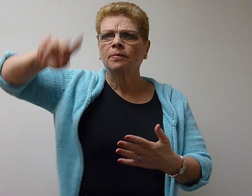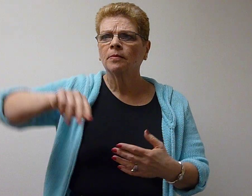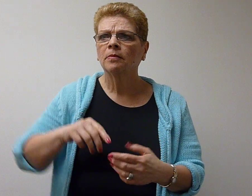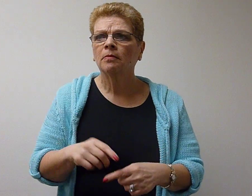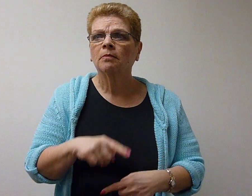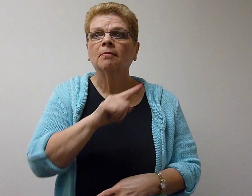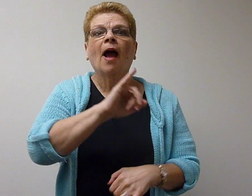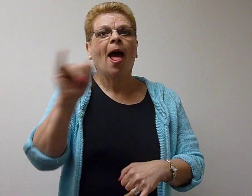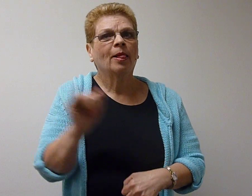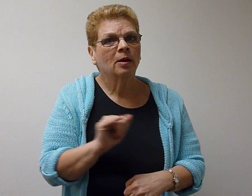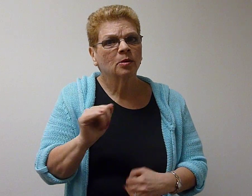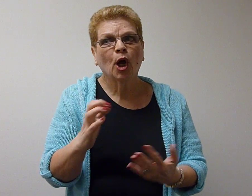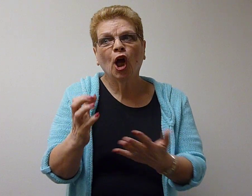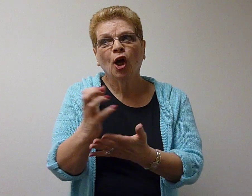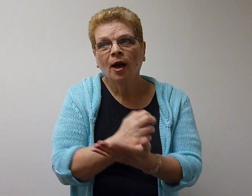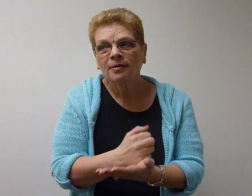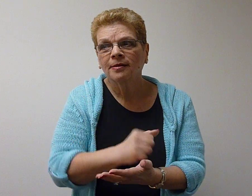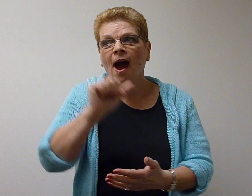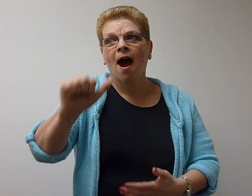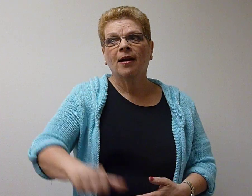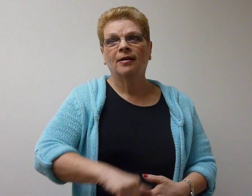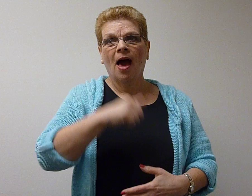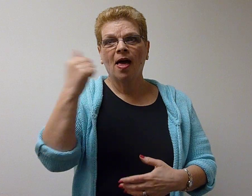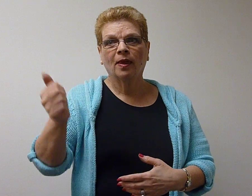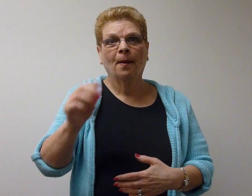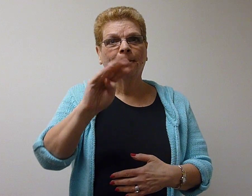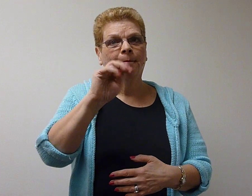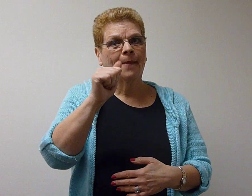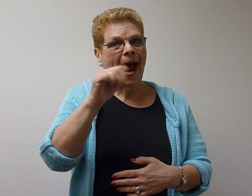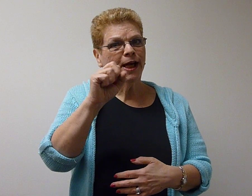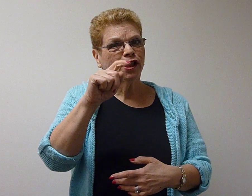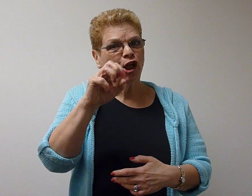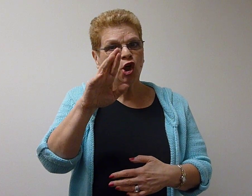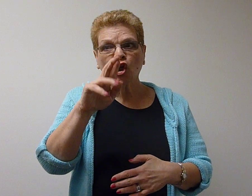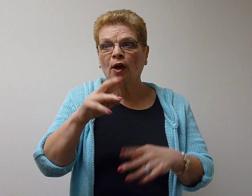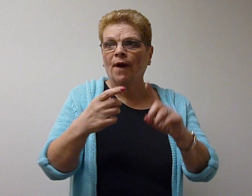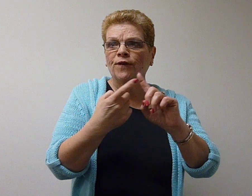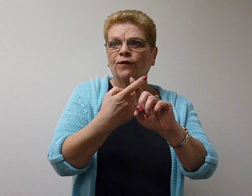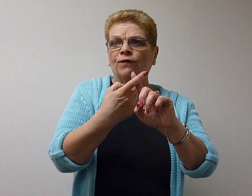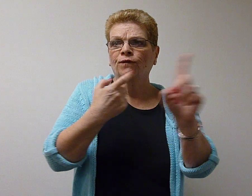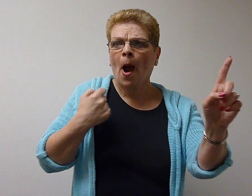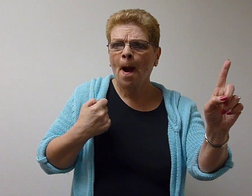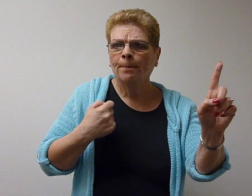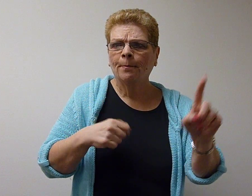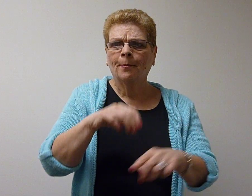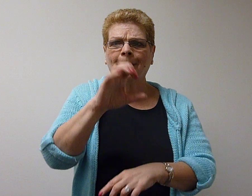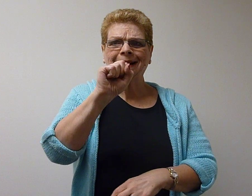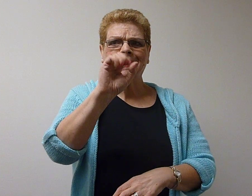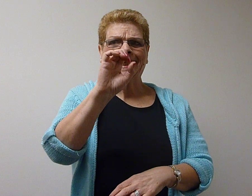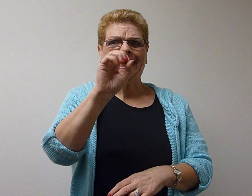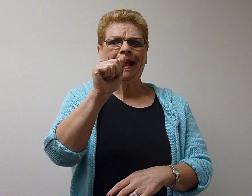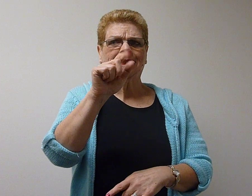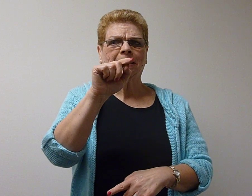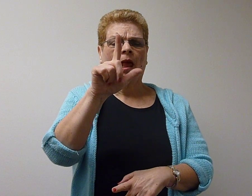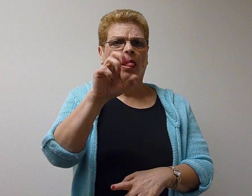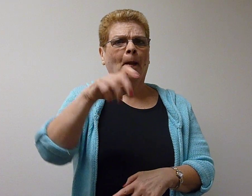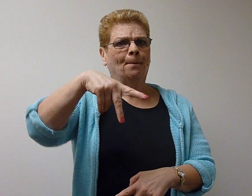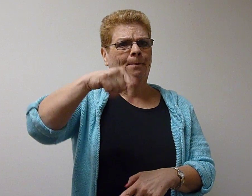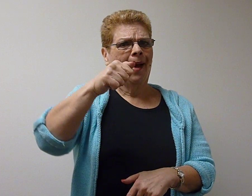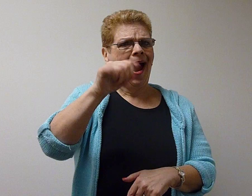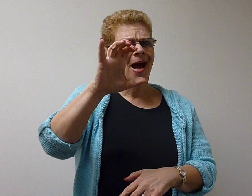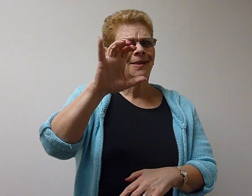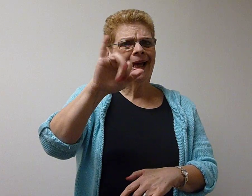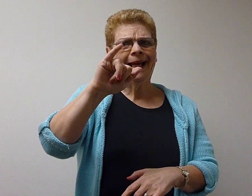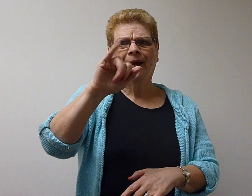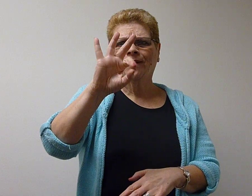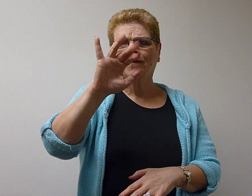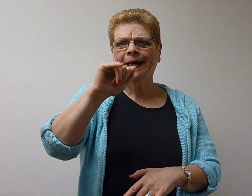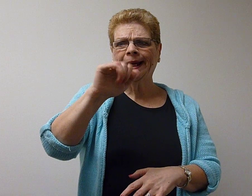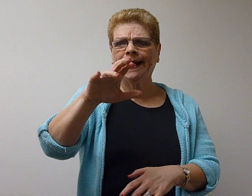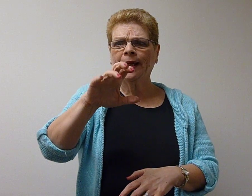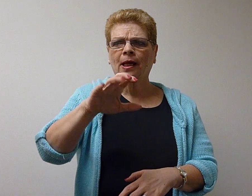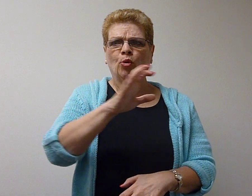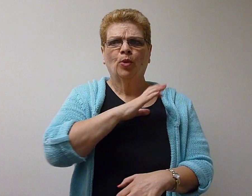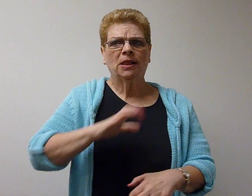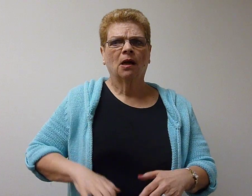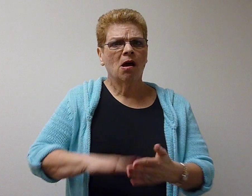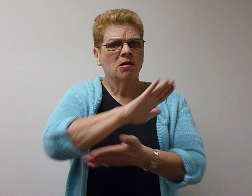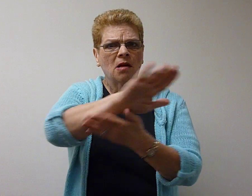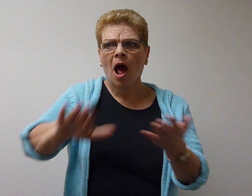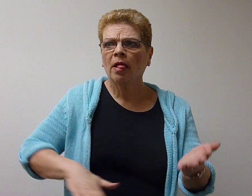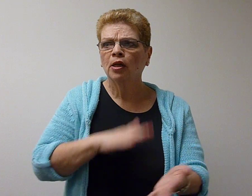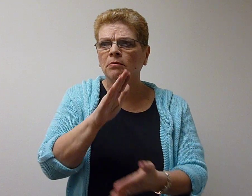He also earned another master’s from Seattle Pacific Christian College